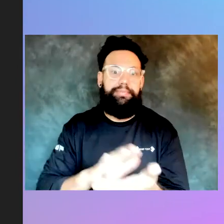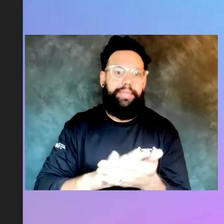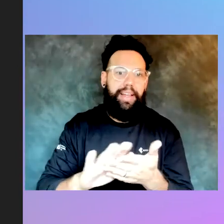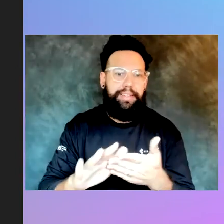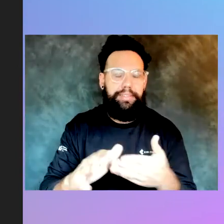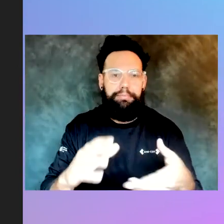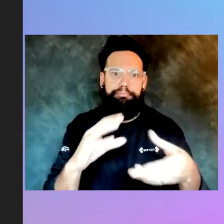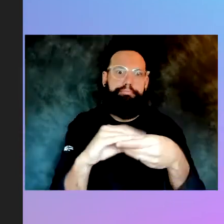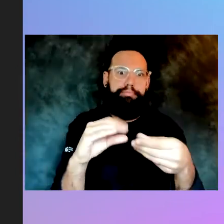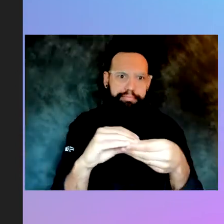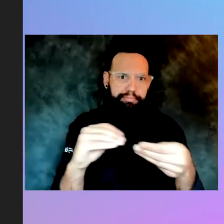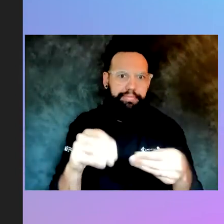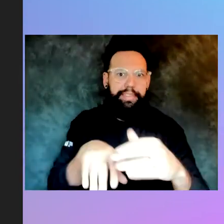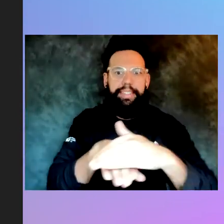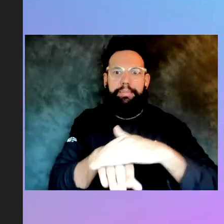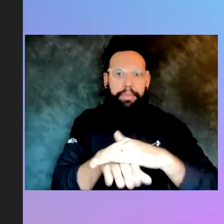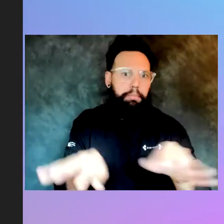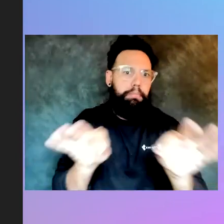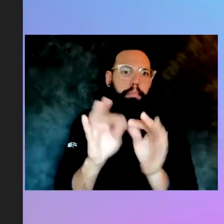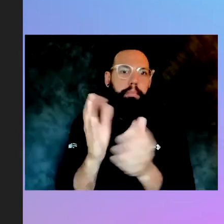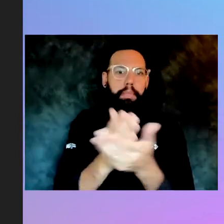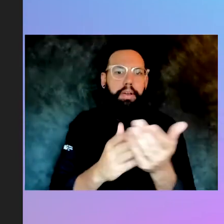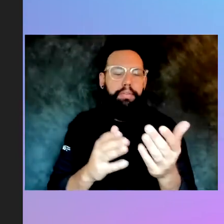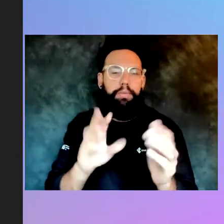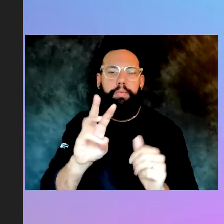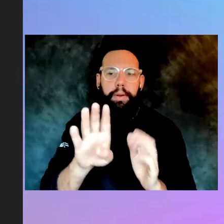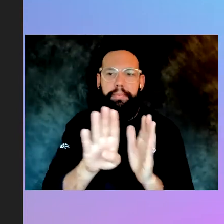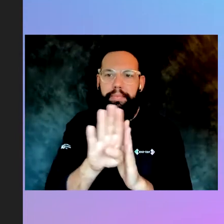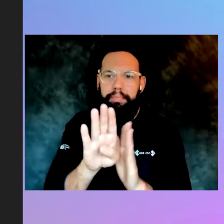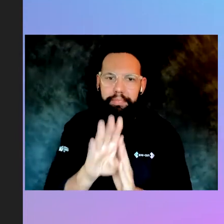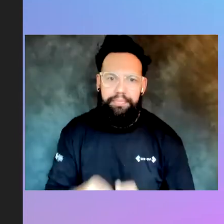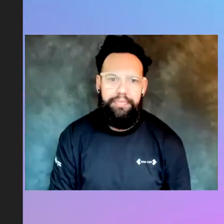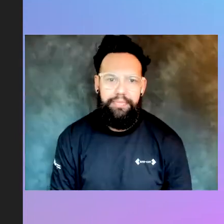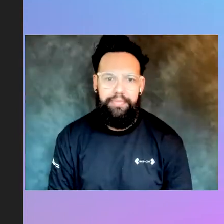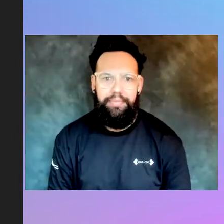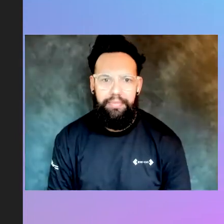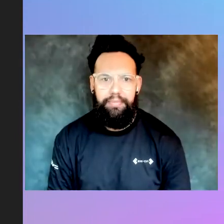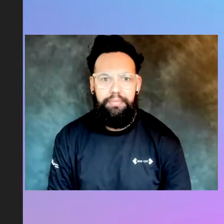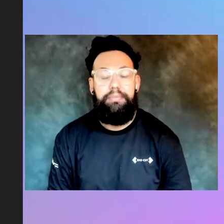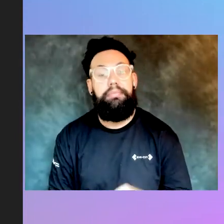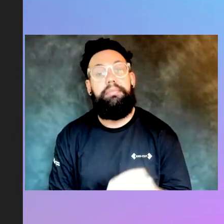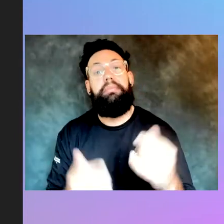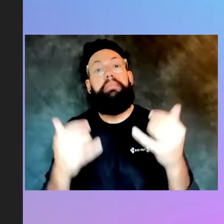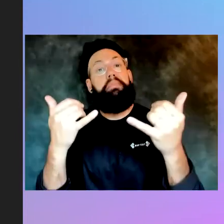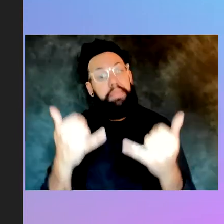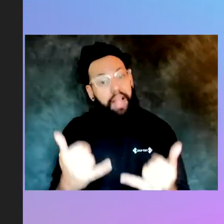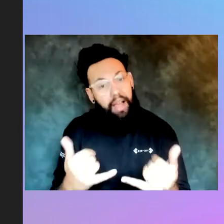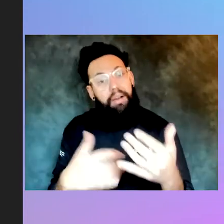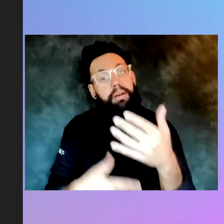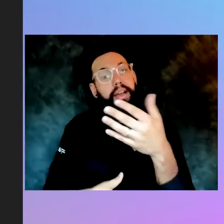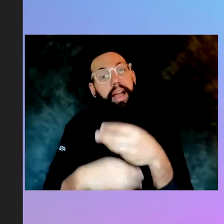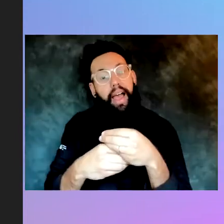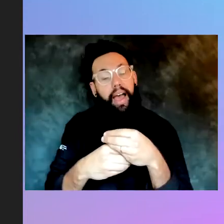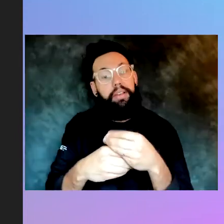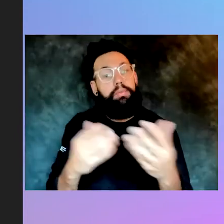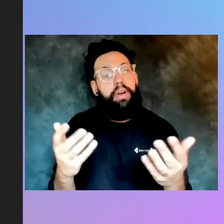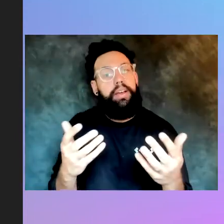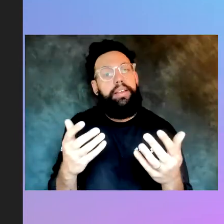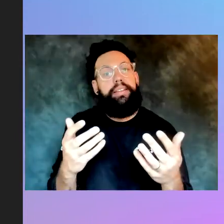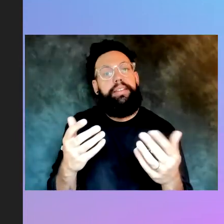it adds. It looks like it added the caption element and scope